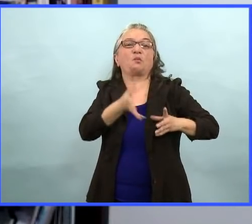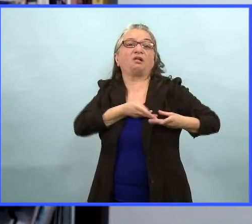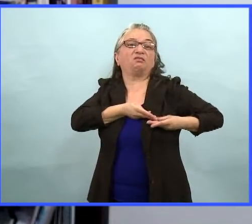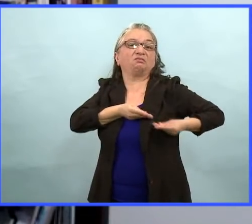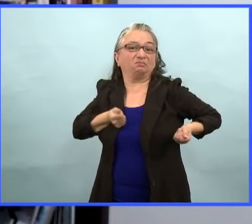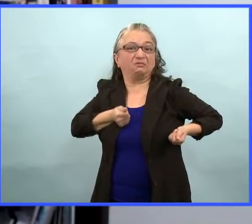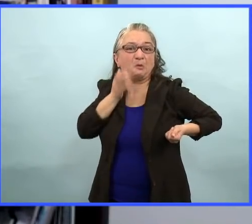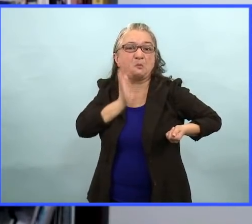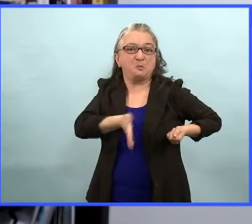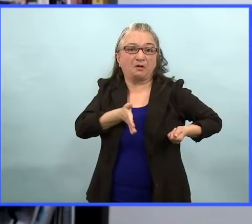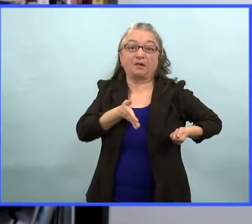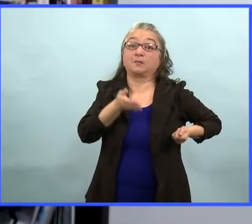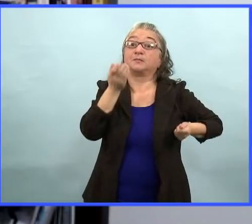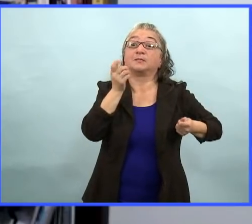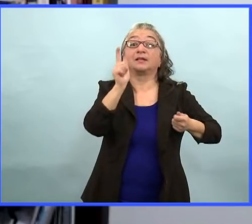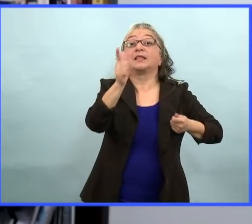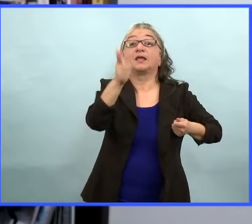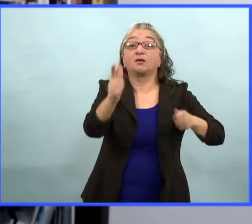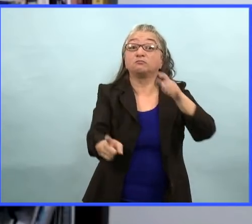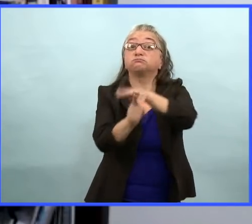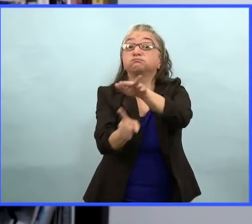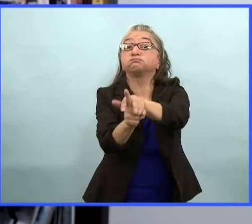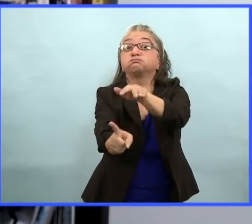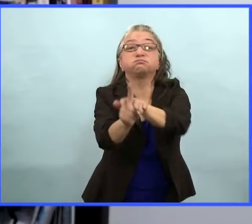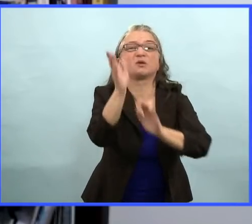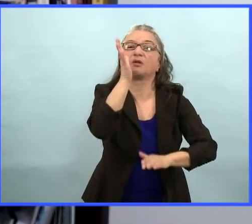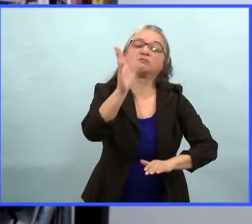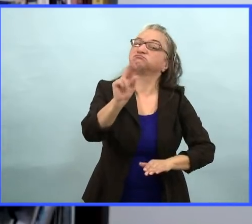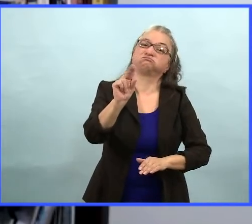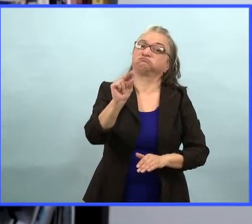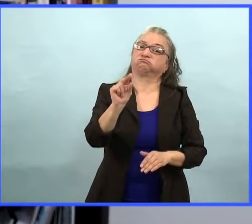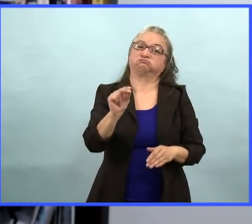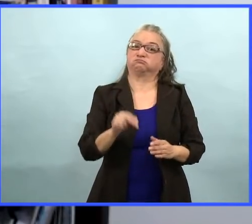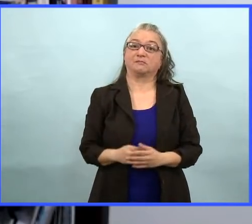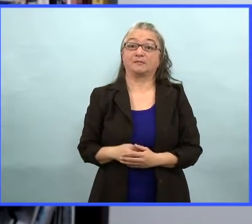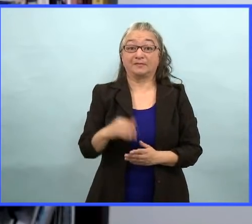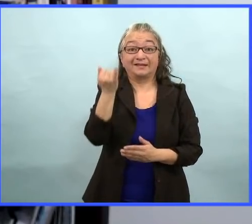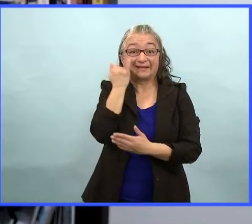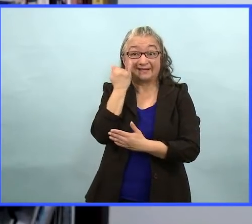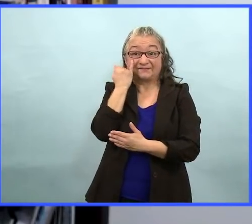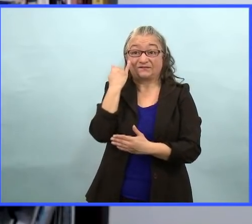but when we have the options for which product to use we want to use the one with the lowest